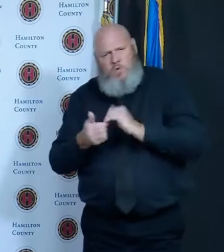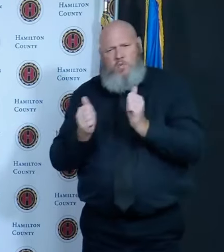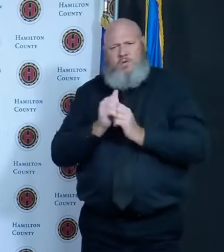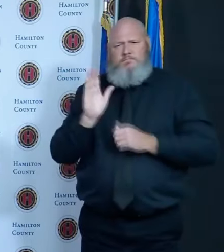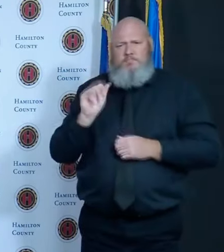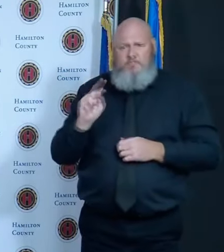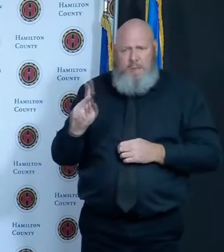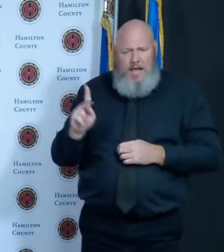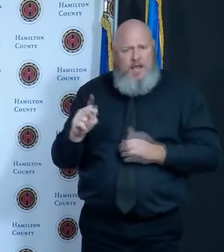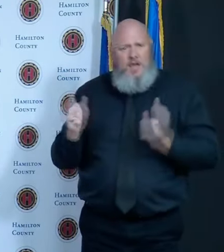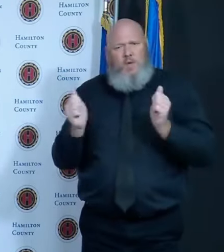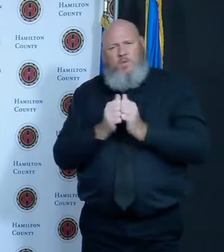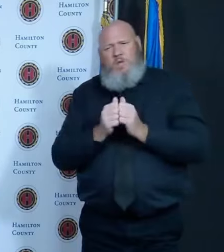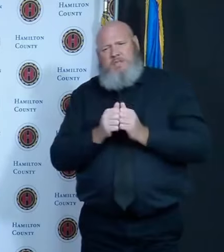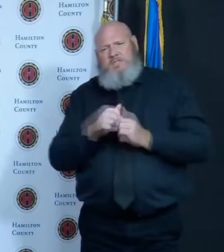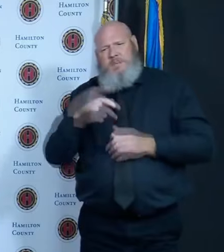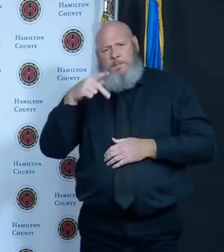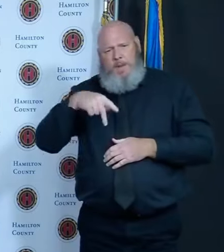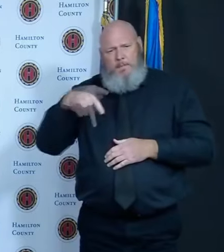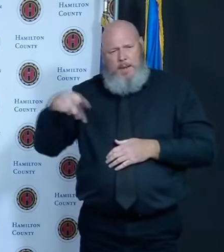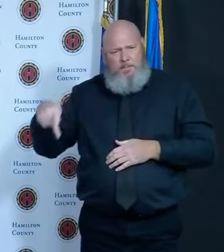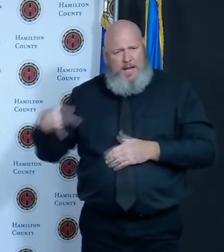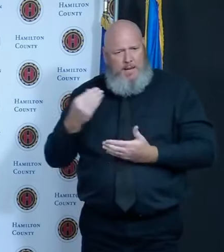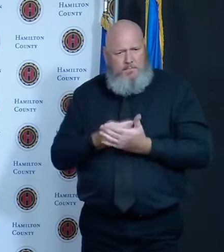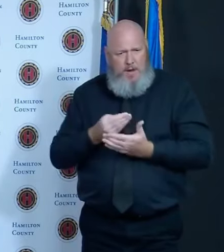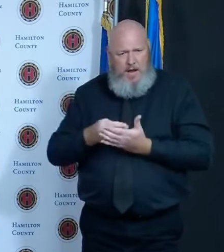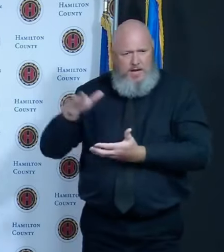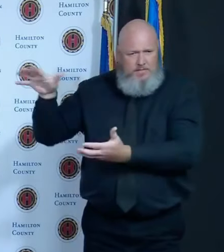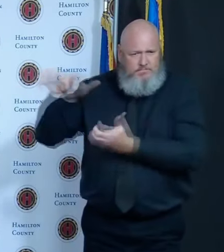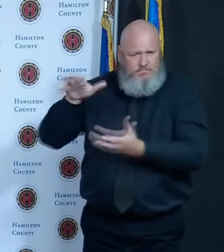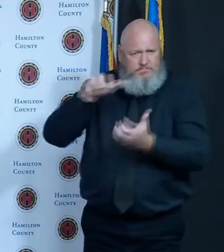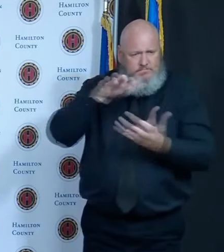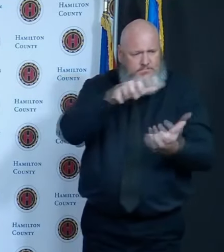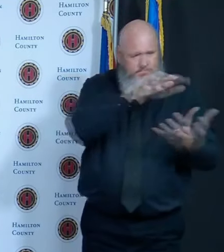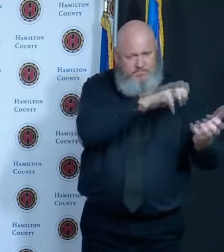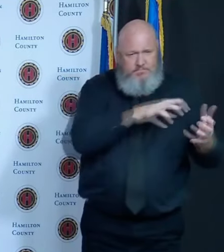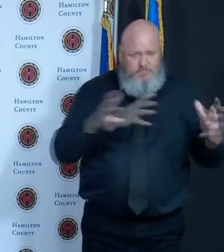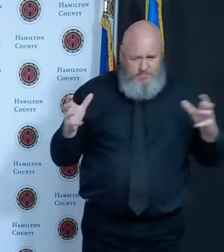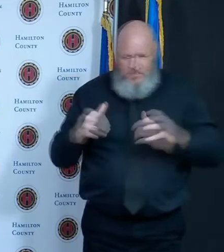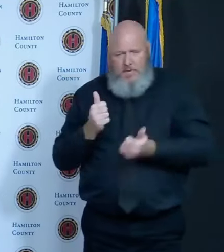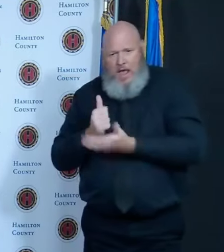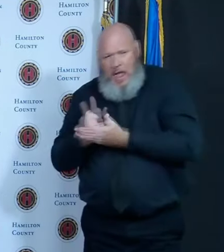Cincinnati region as is is humanly and systematically possible I was heartened